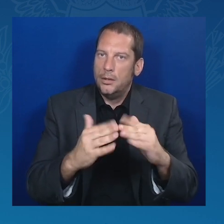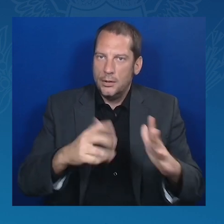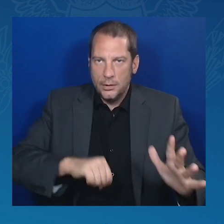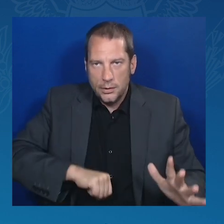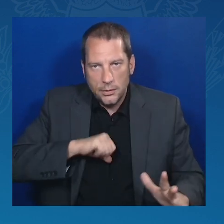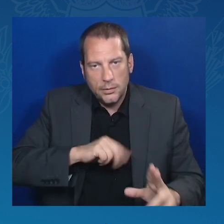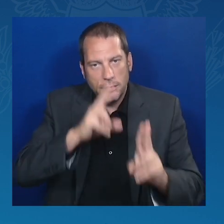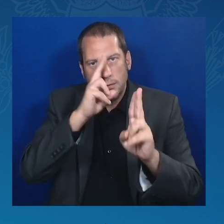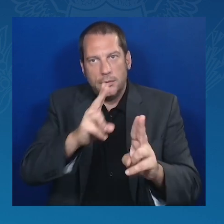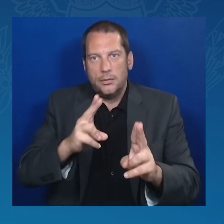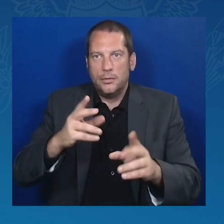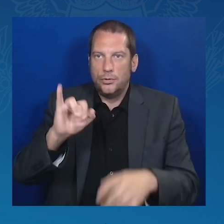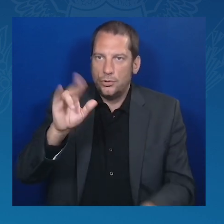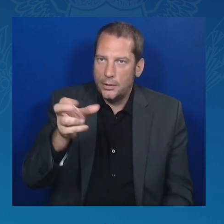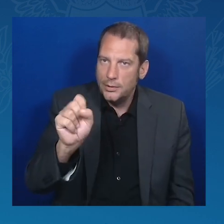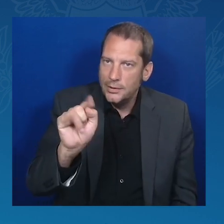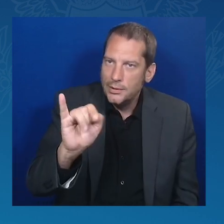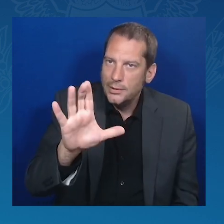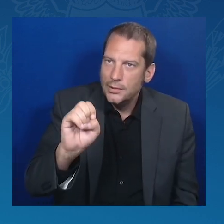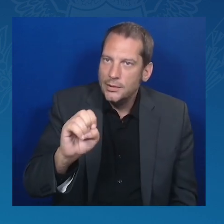that whatever gains we make,